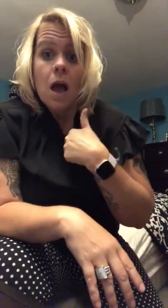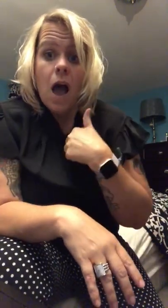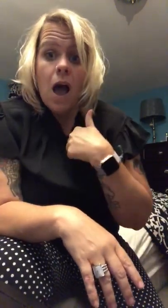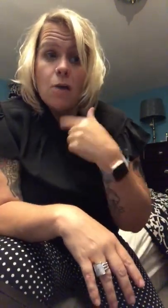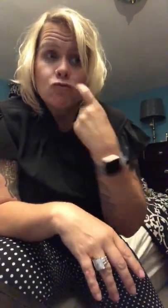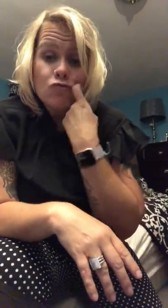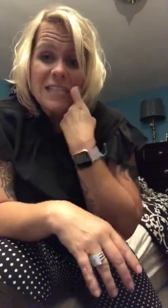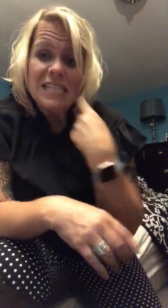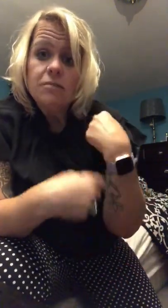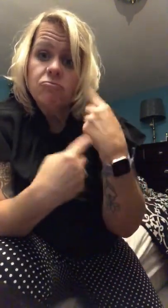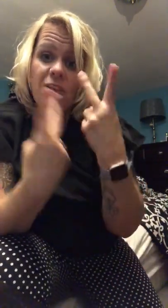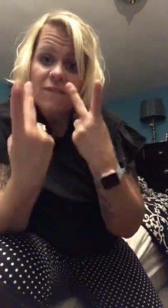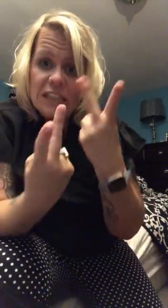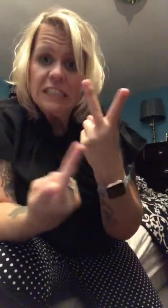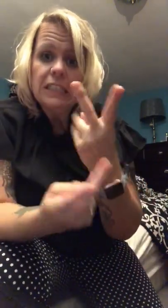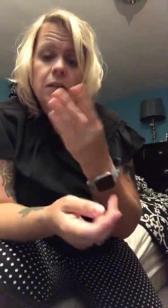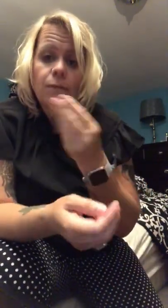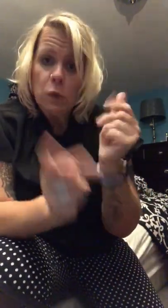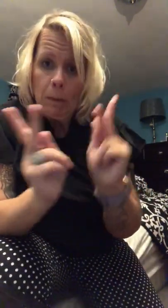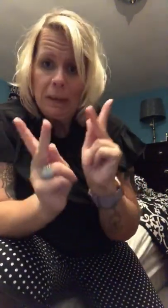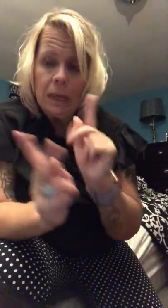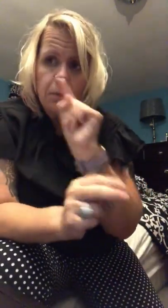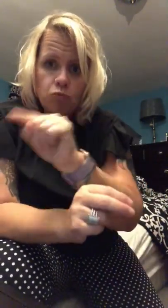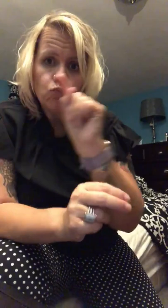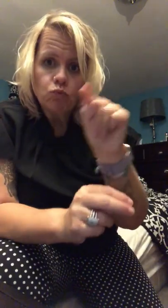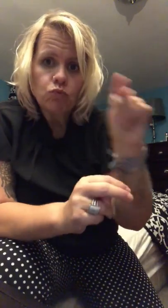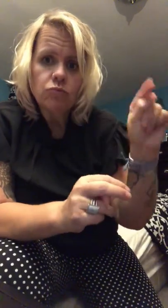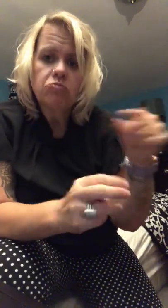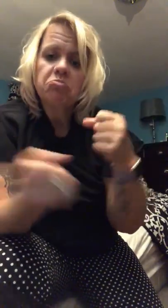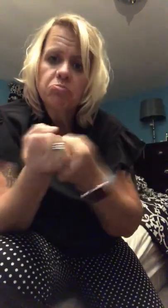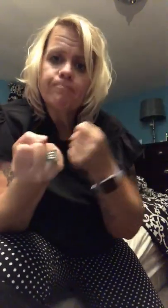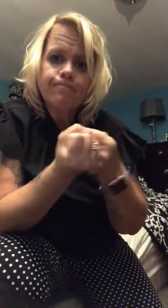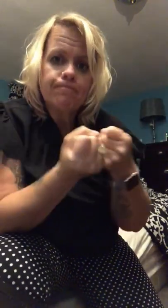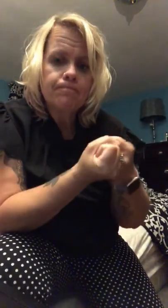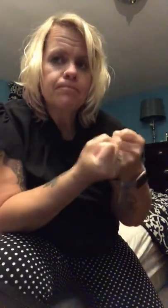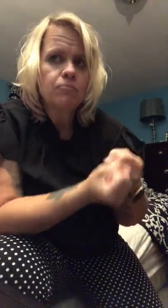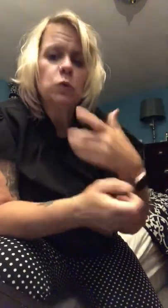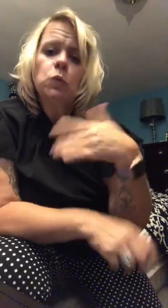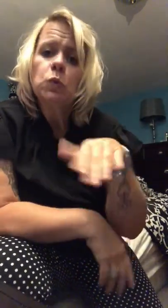I have recently visited a few people out there and rooted for them.